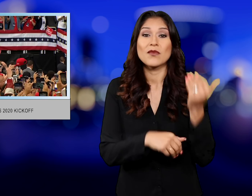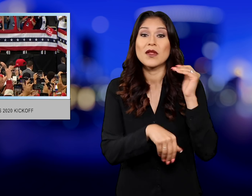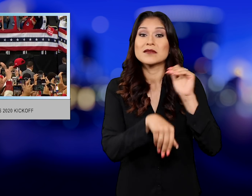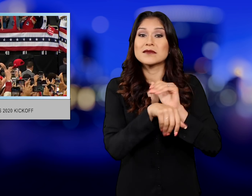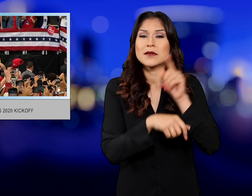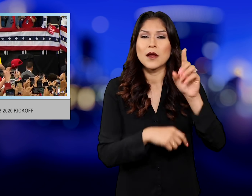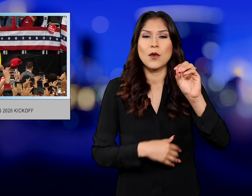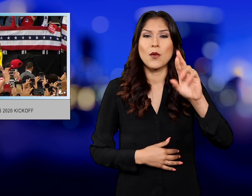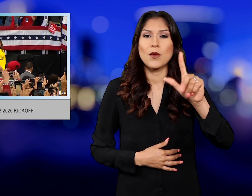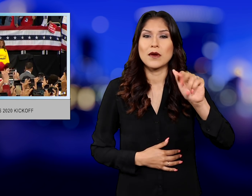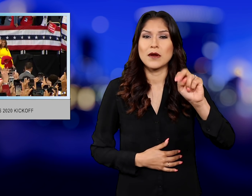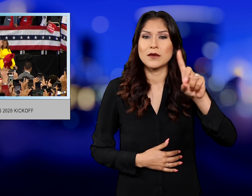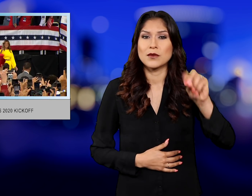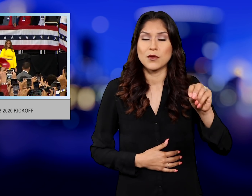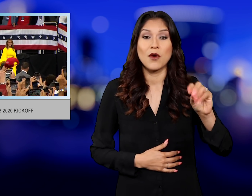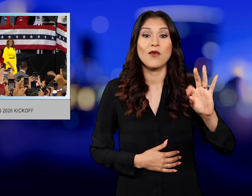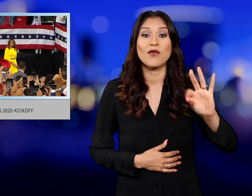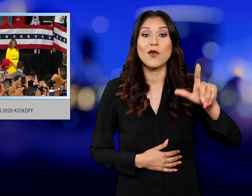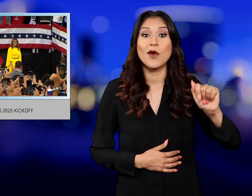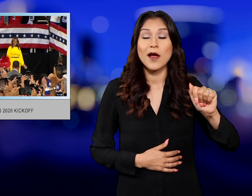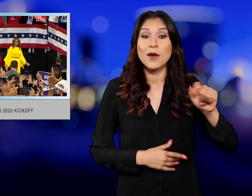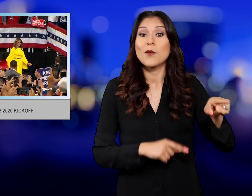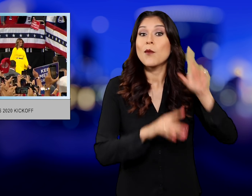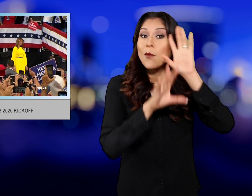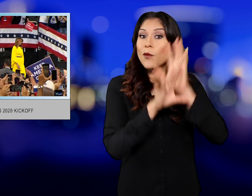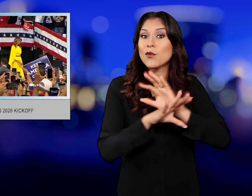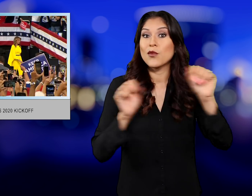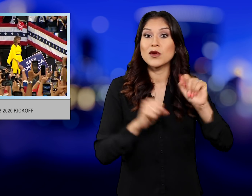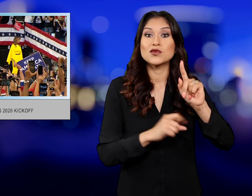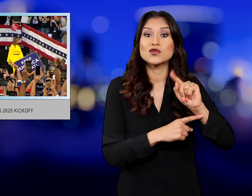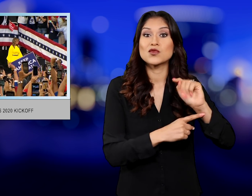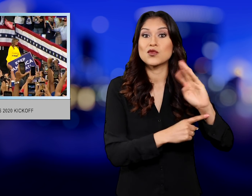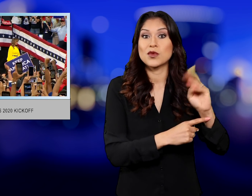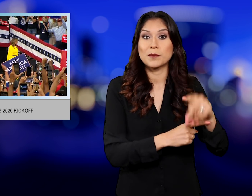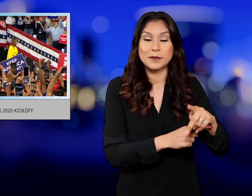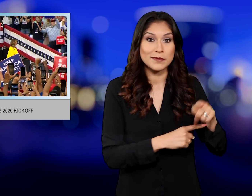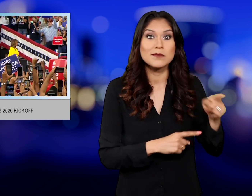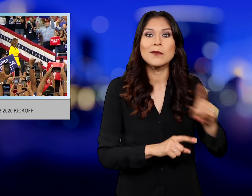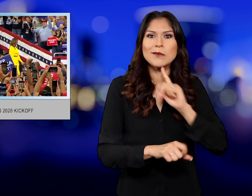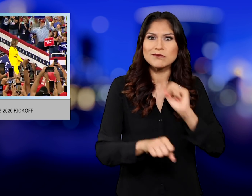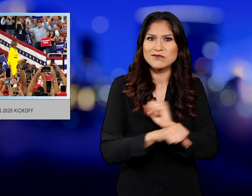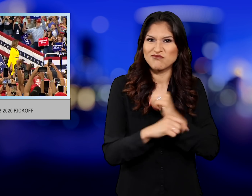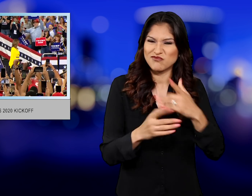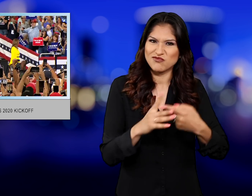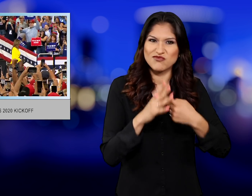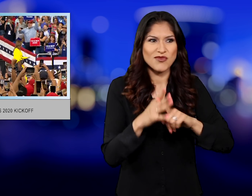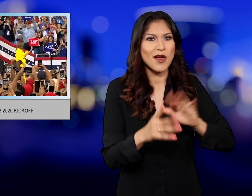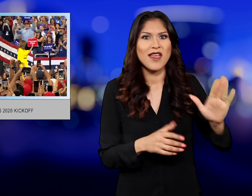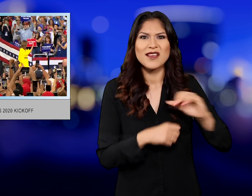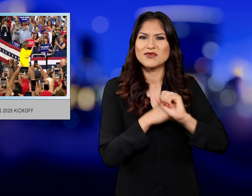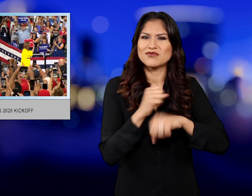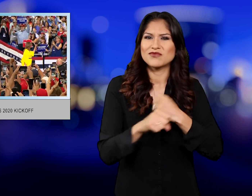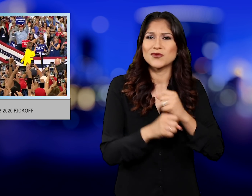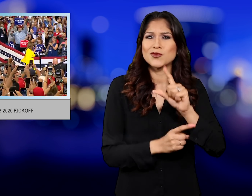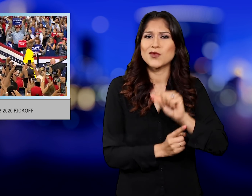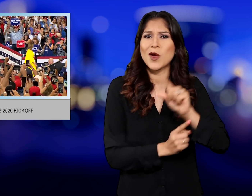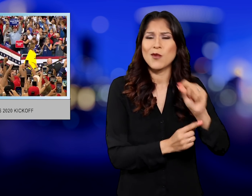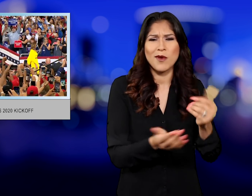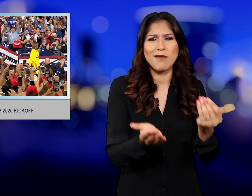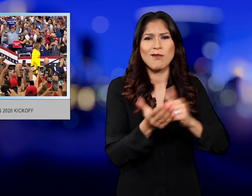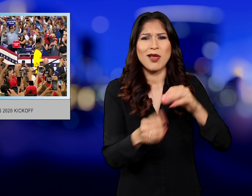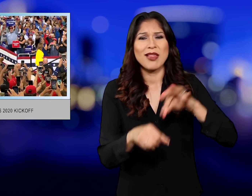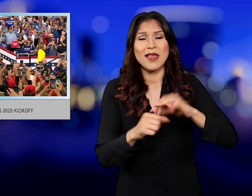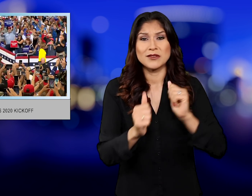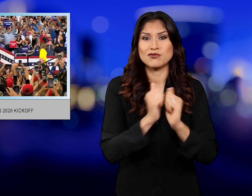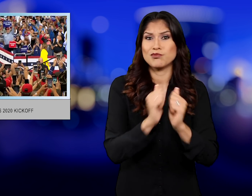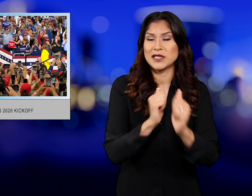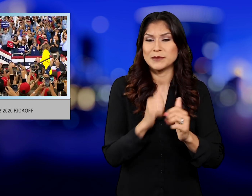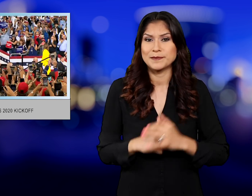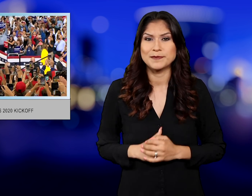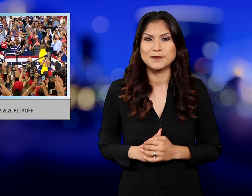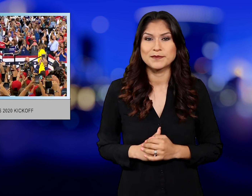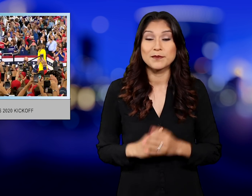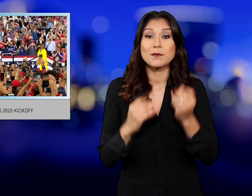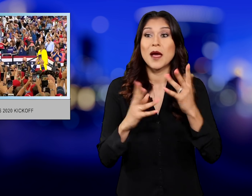President Trump officially launched his 2020 reelection campaign last night in Orlando, Florida.